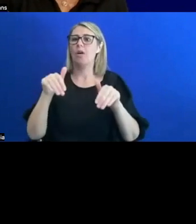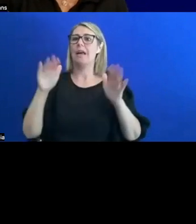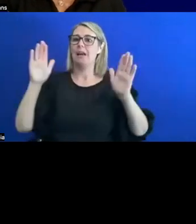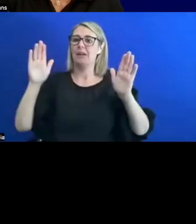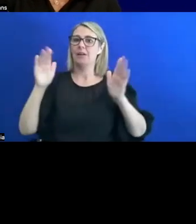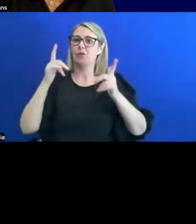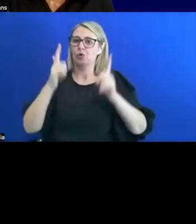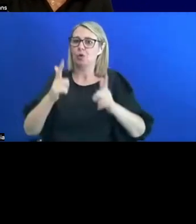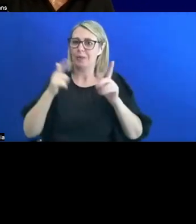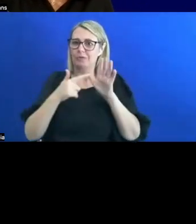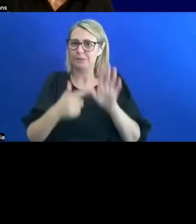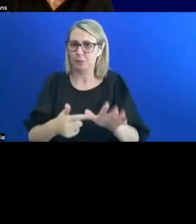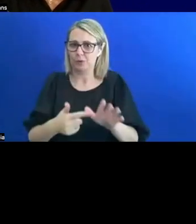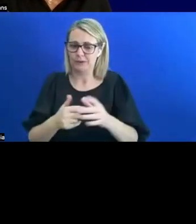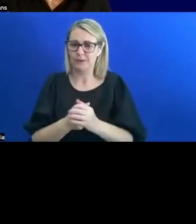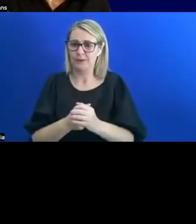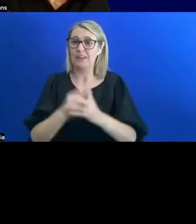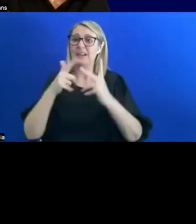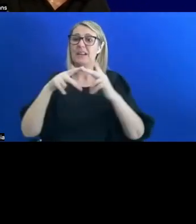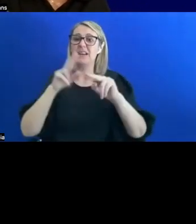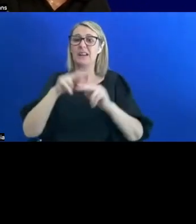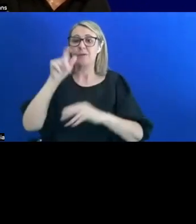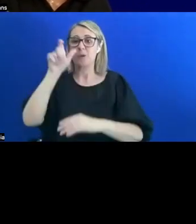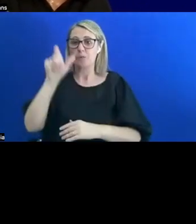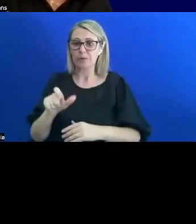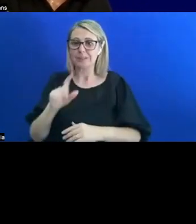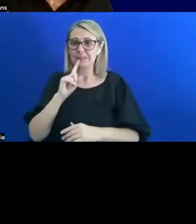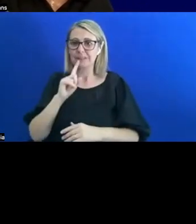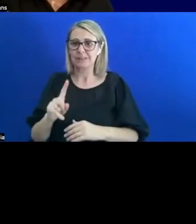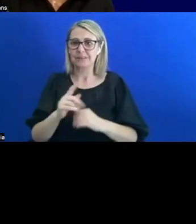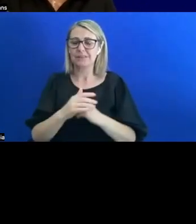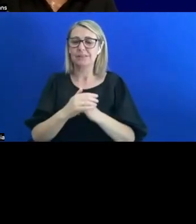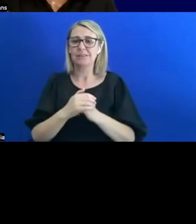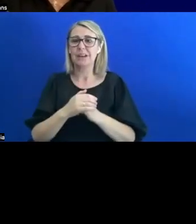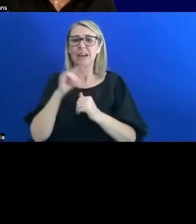an individual under responds Kelly Mahler explains that they may not feel their